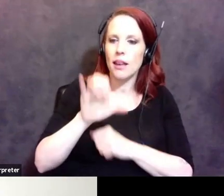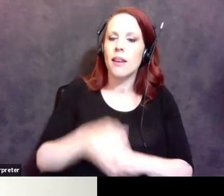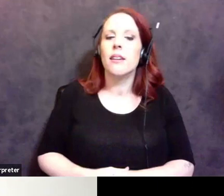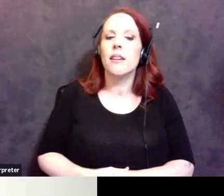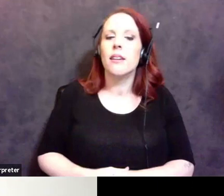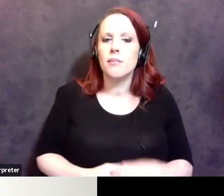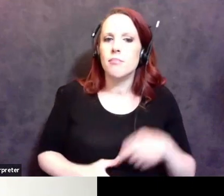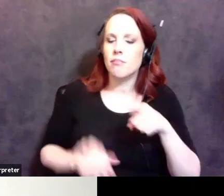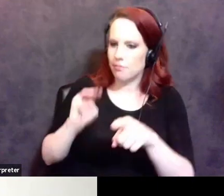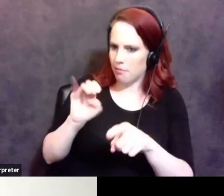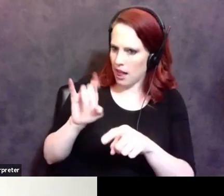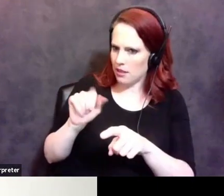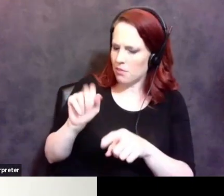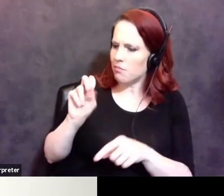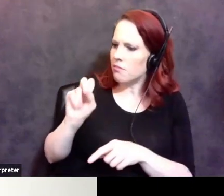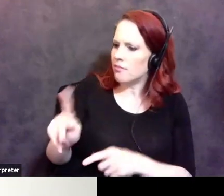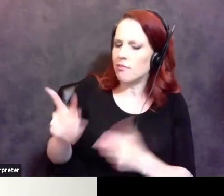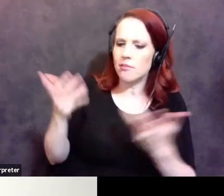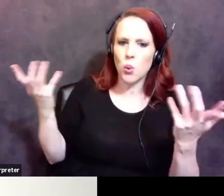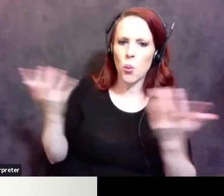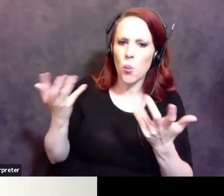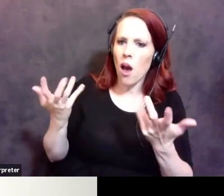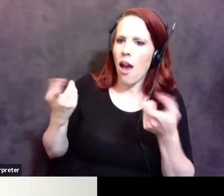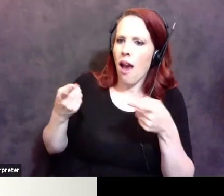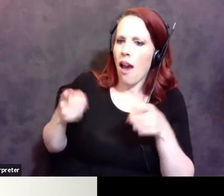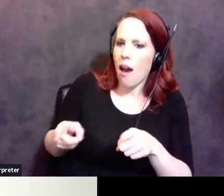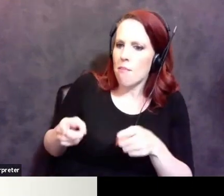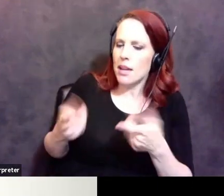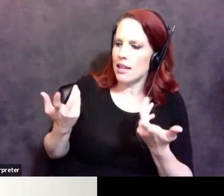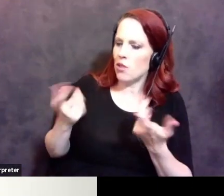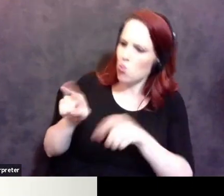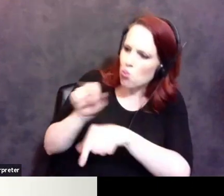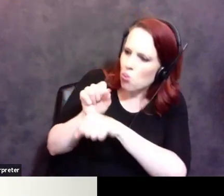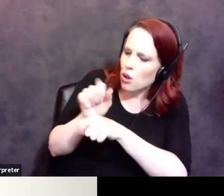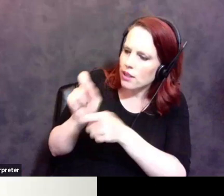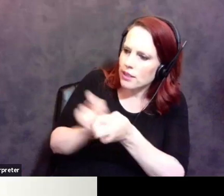is happening now? What's going on? What are you working on specifically right now during